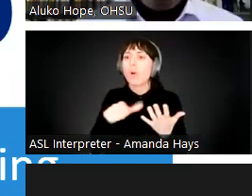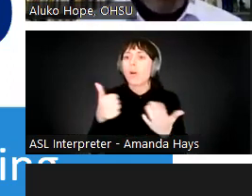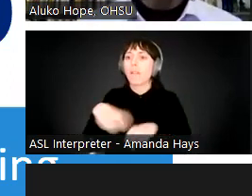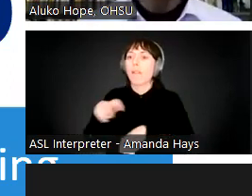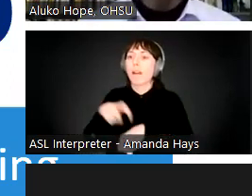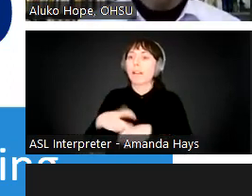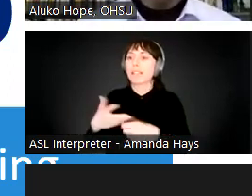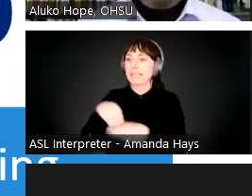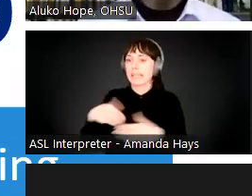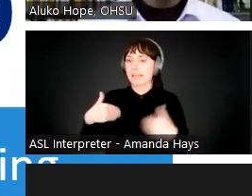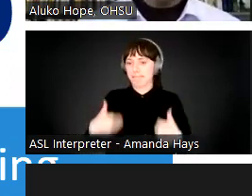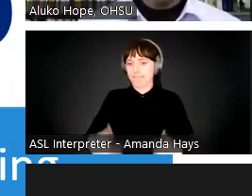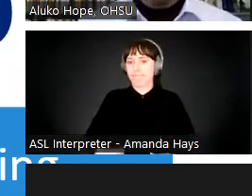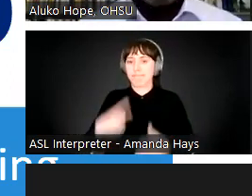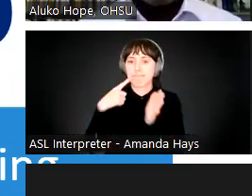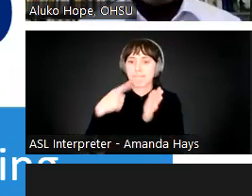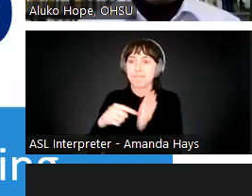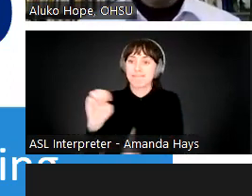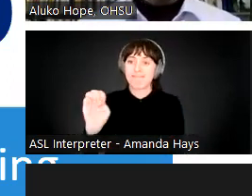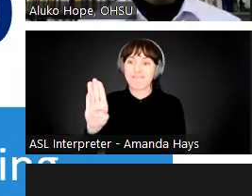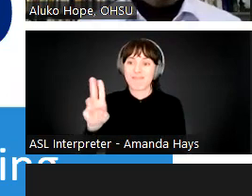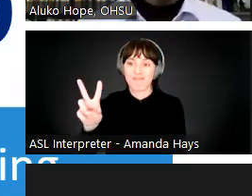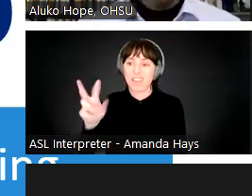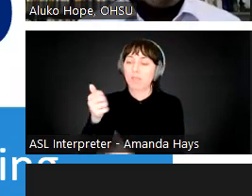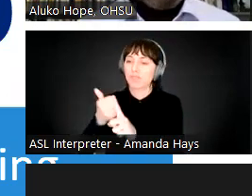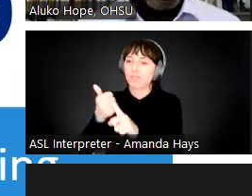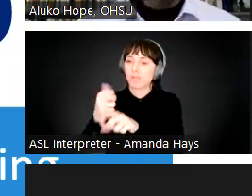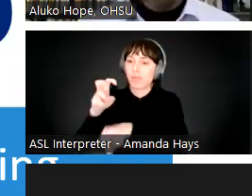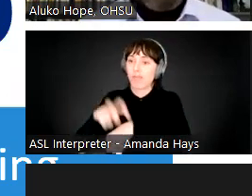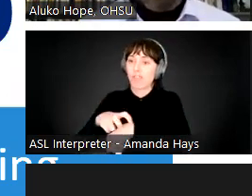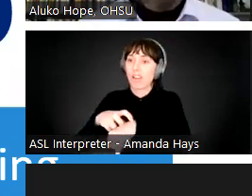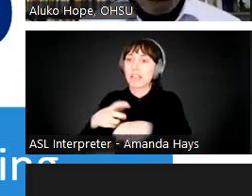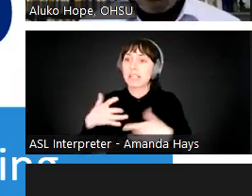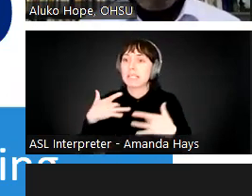EBV is a virus that is often